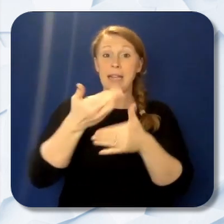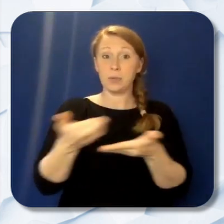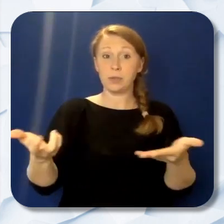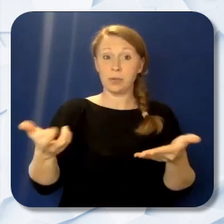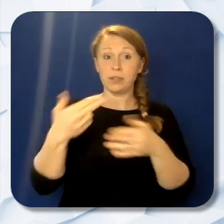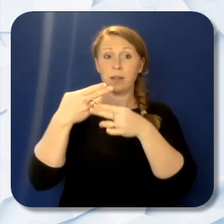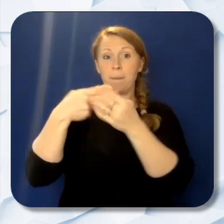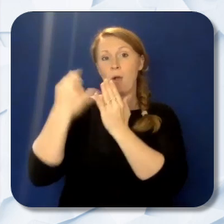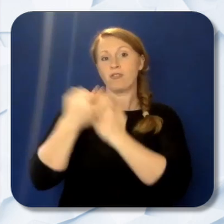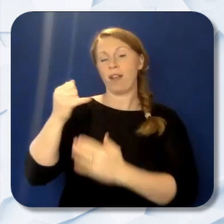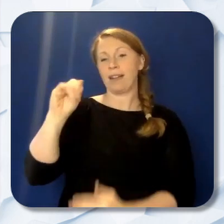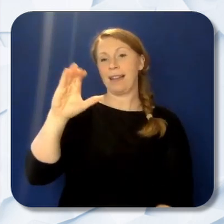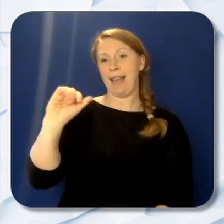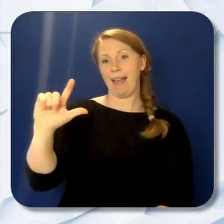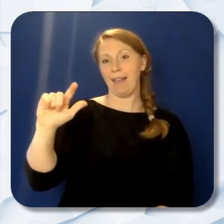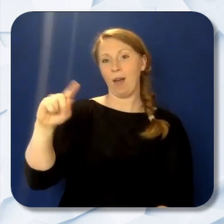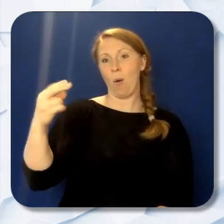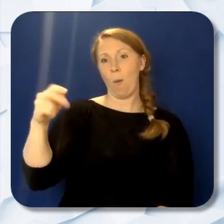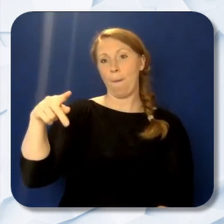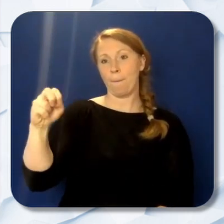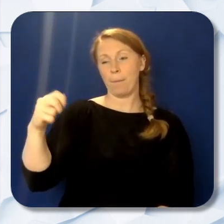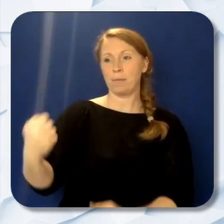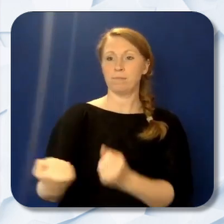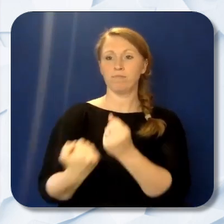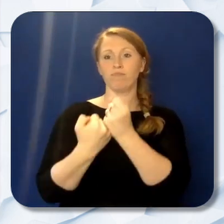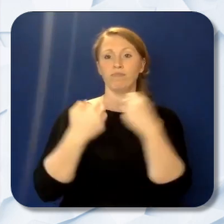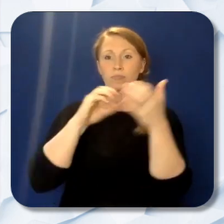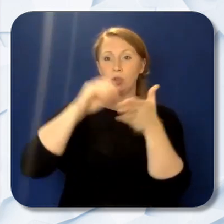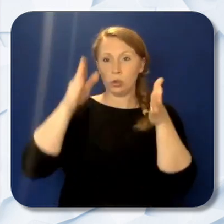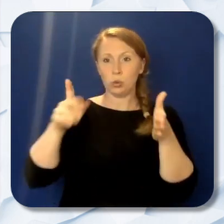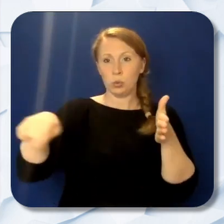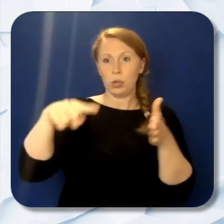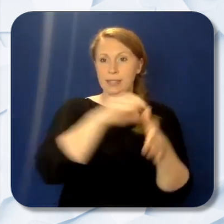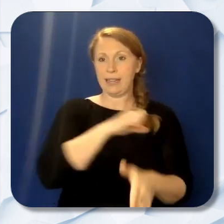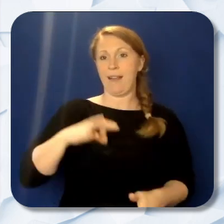which supports student and staff mental health by providing free access to curriculum, teacher,